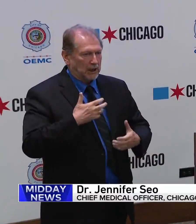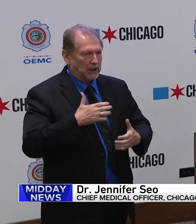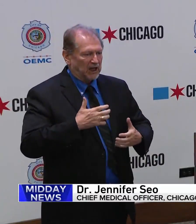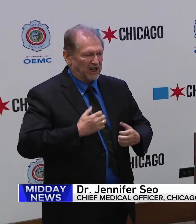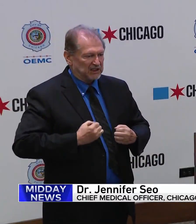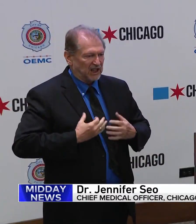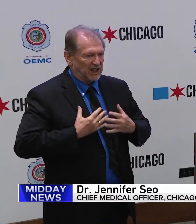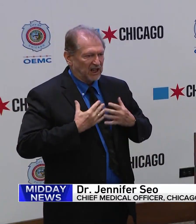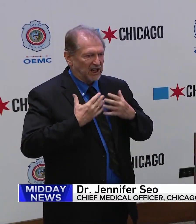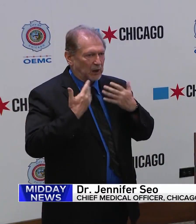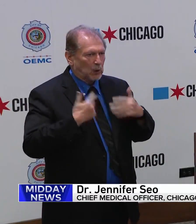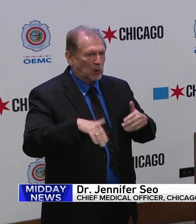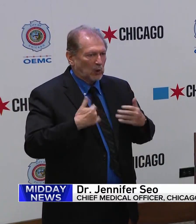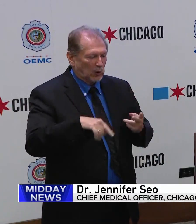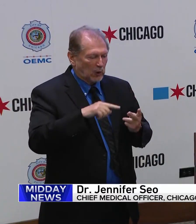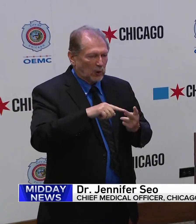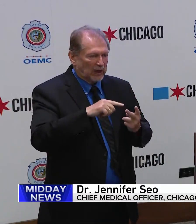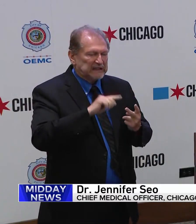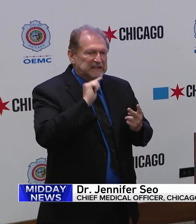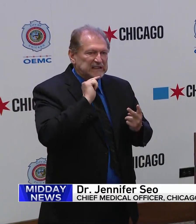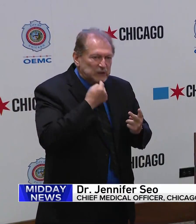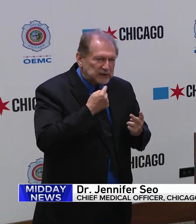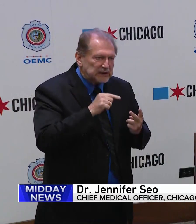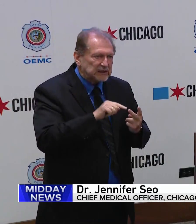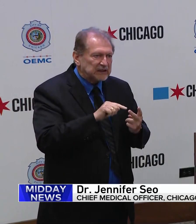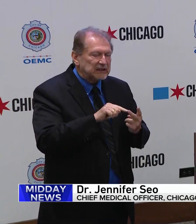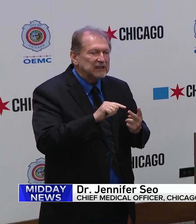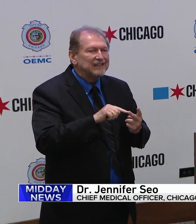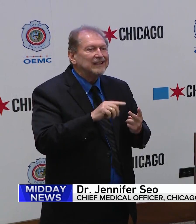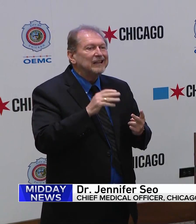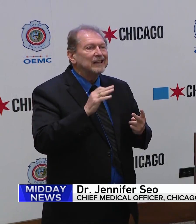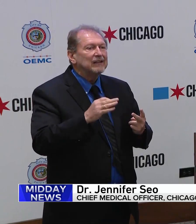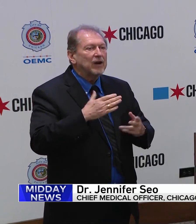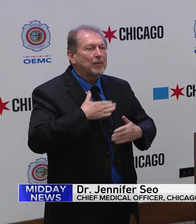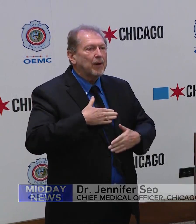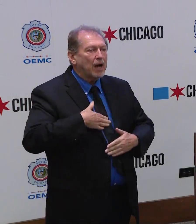HEAT EXHAUSTION AND EVEN WORSE. HEAT STROKE.